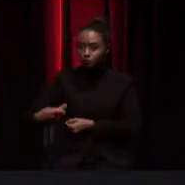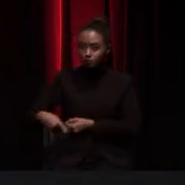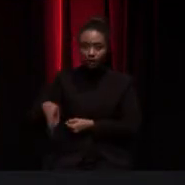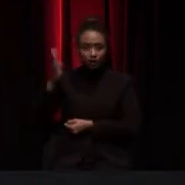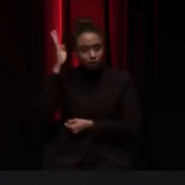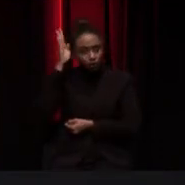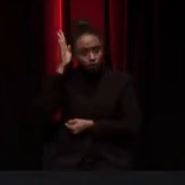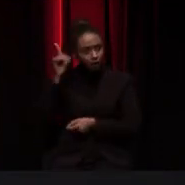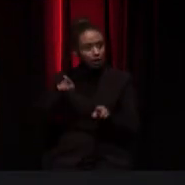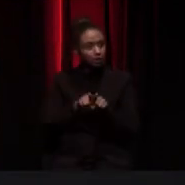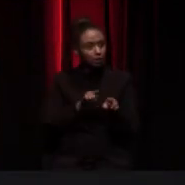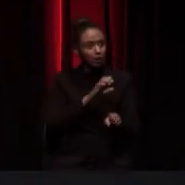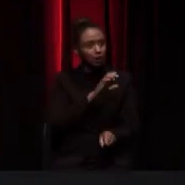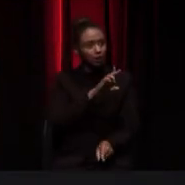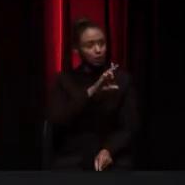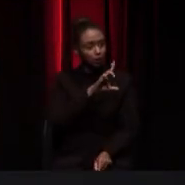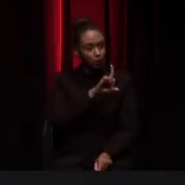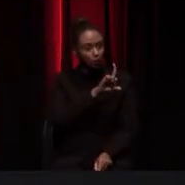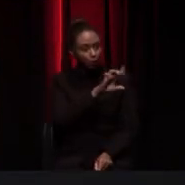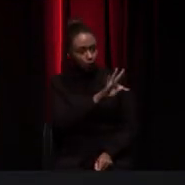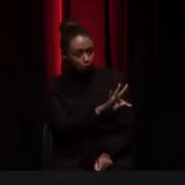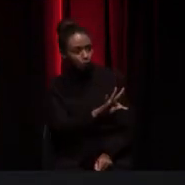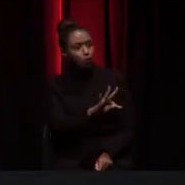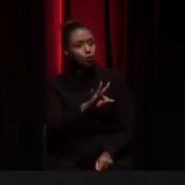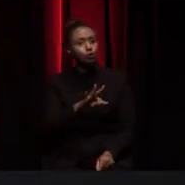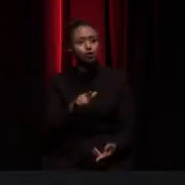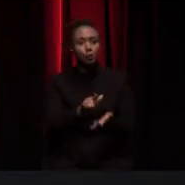are among you collecting the questions